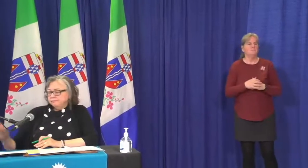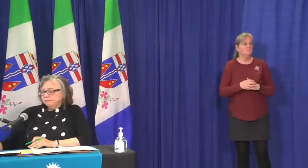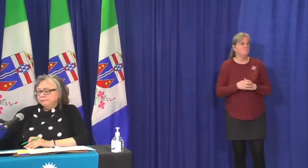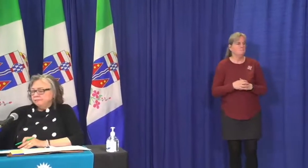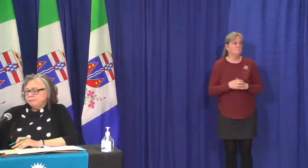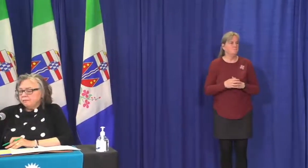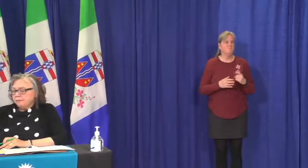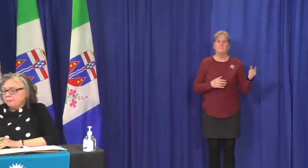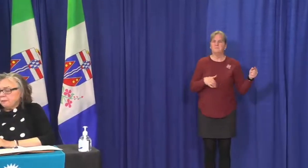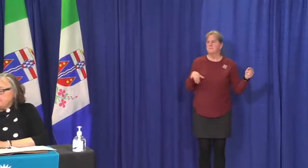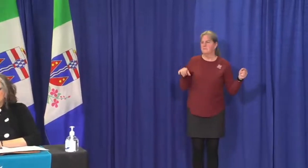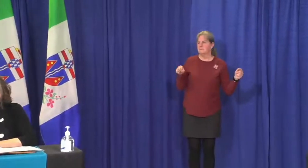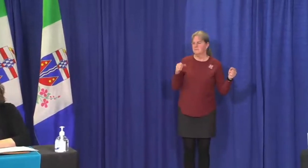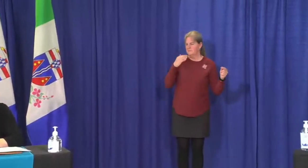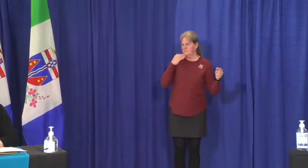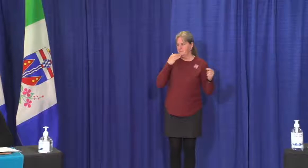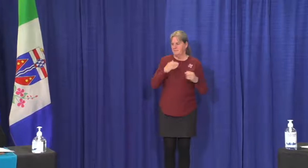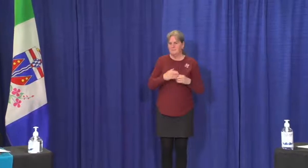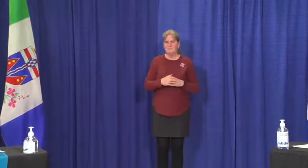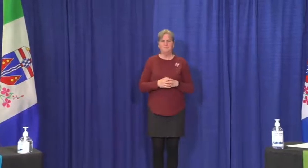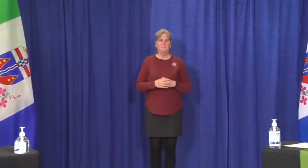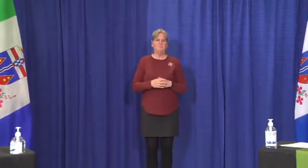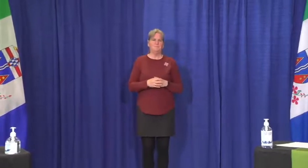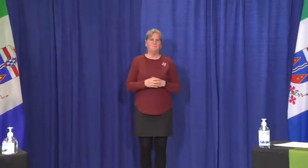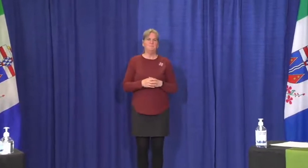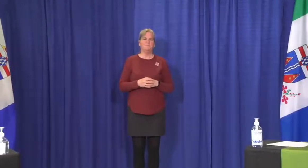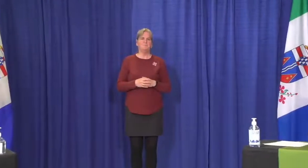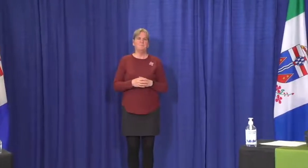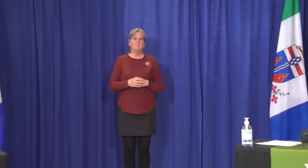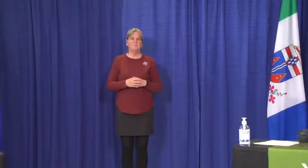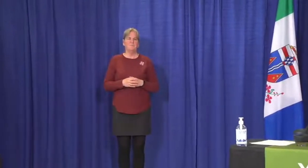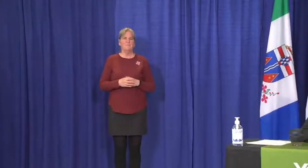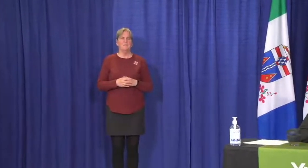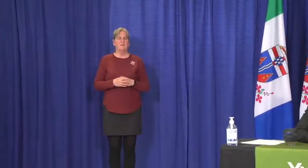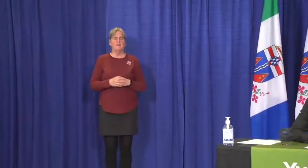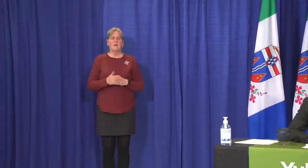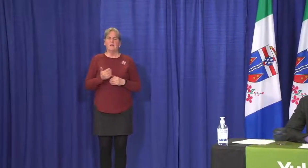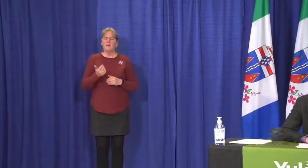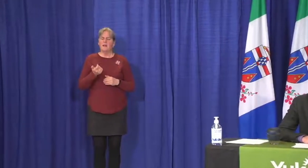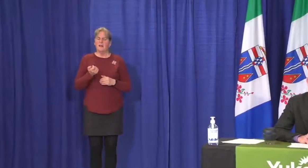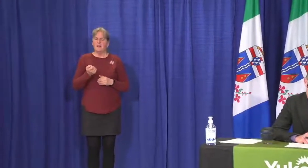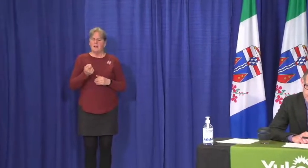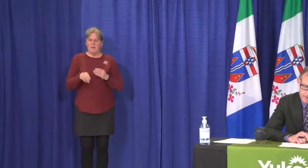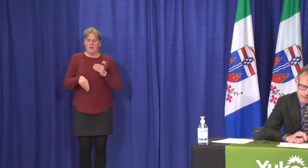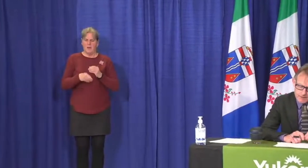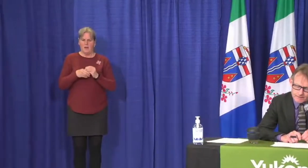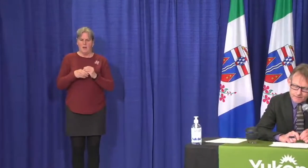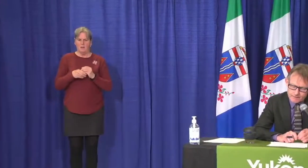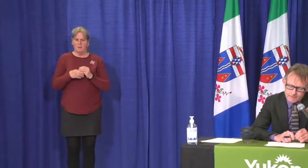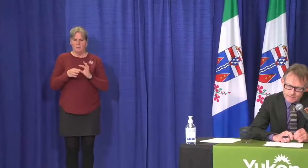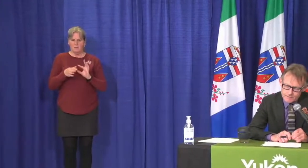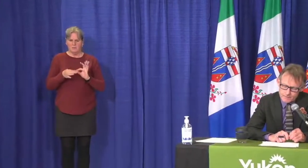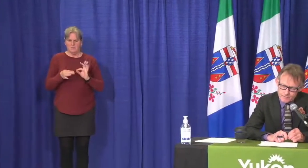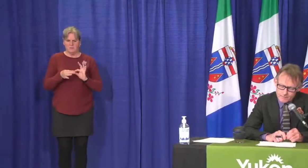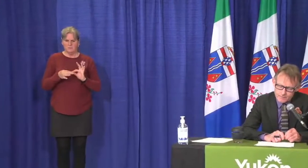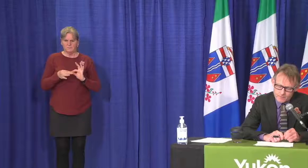was to be done. Thank you minister. I want to add just a couple